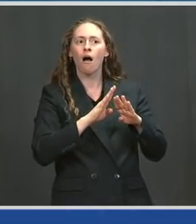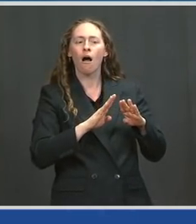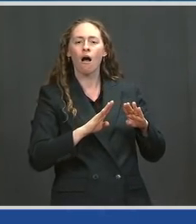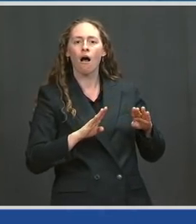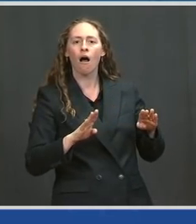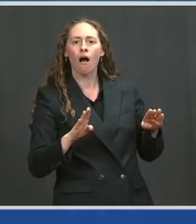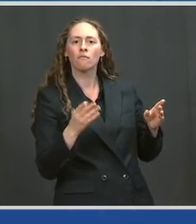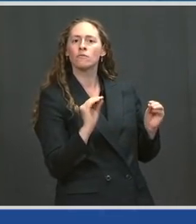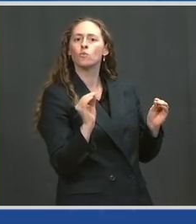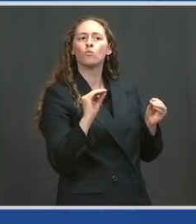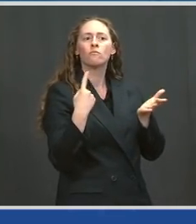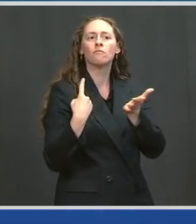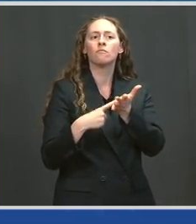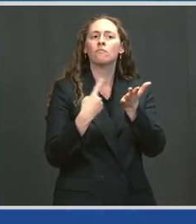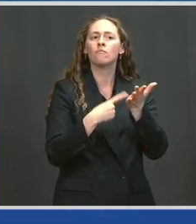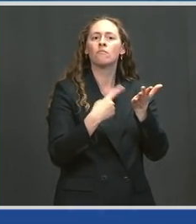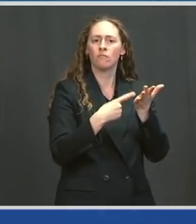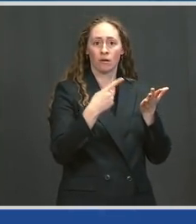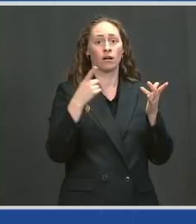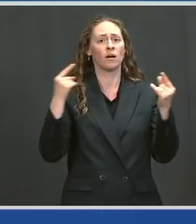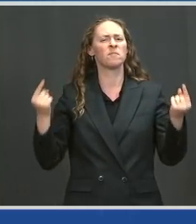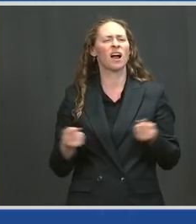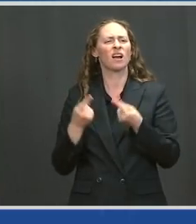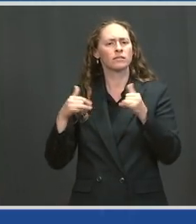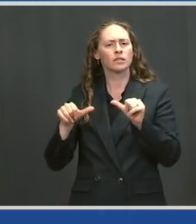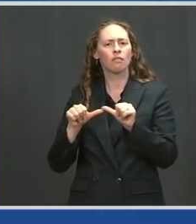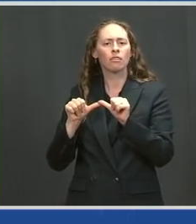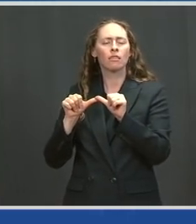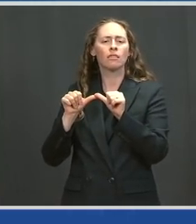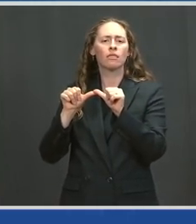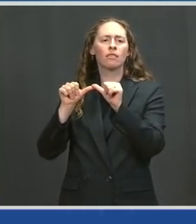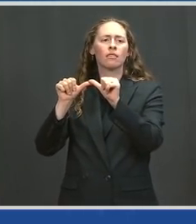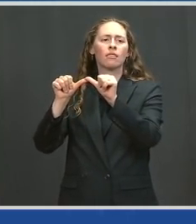As painful as this is, only in remembrance do wounds heal.